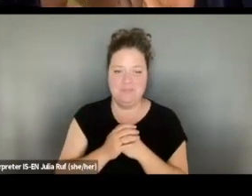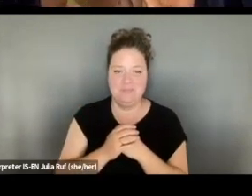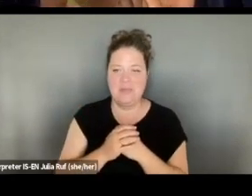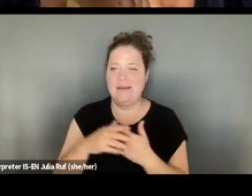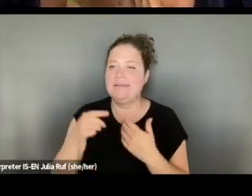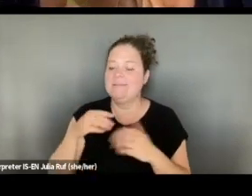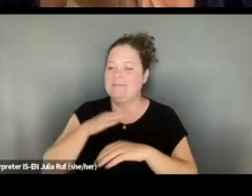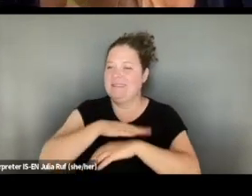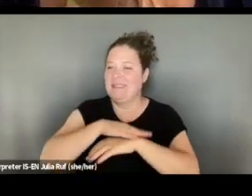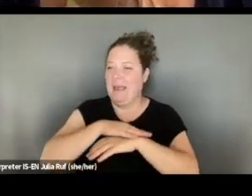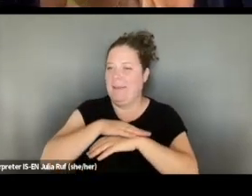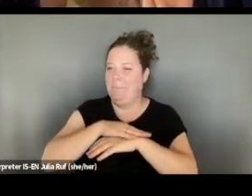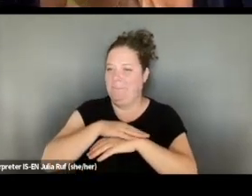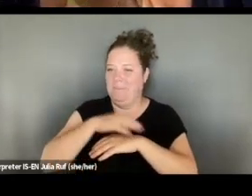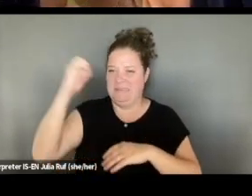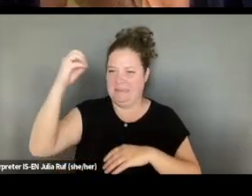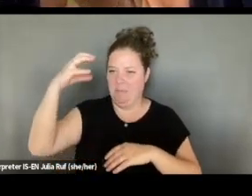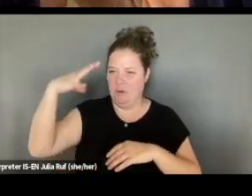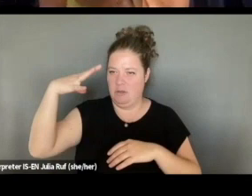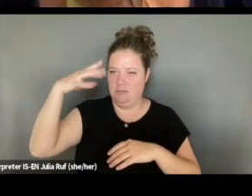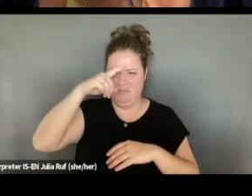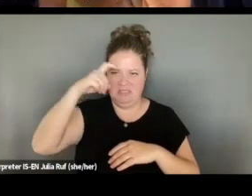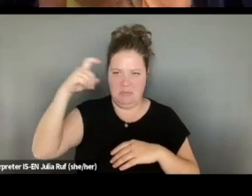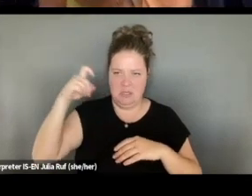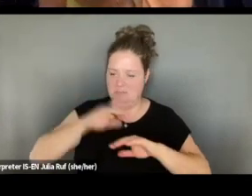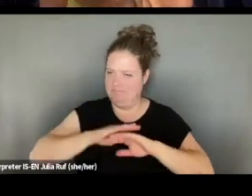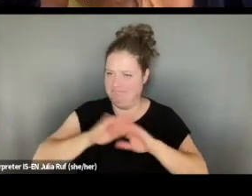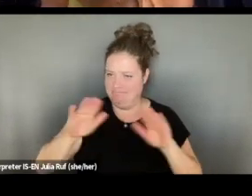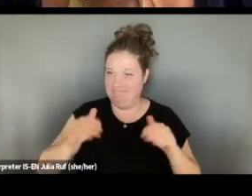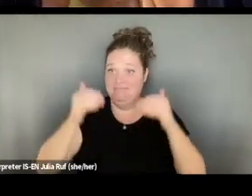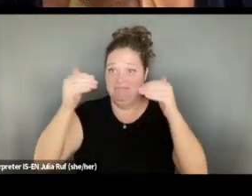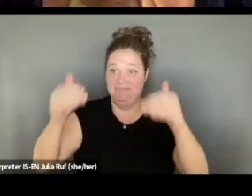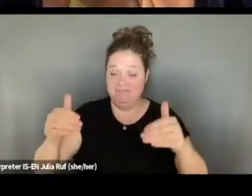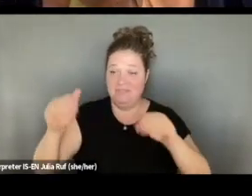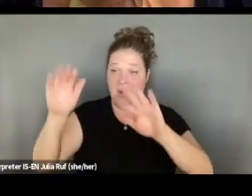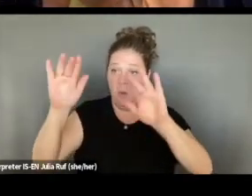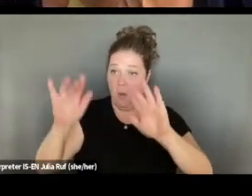fourth phase or work package of this project is going to take place, and